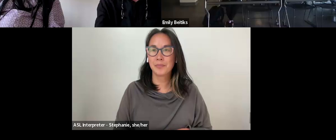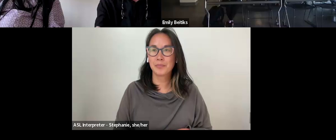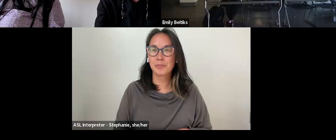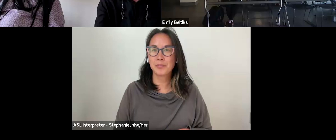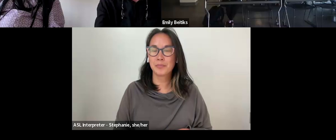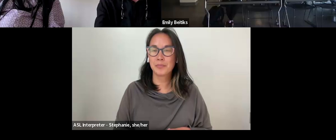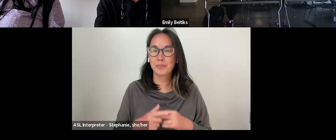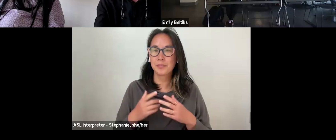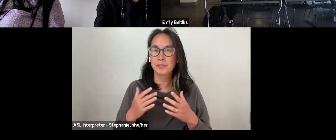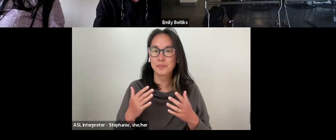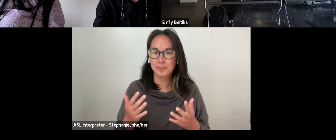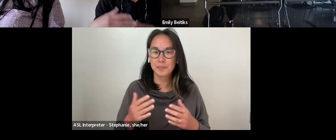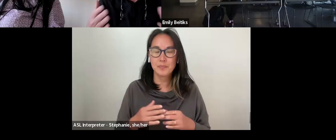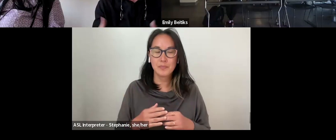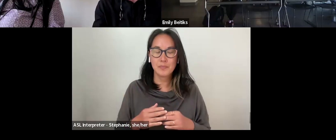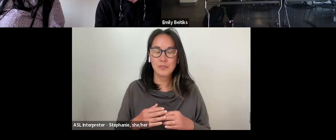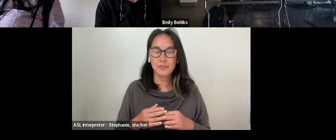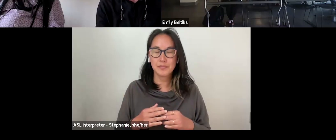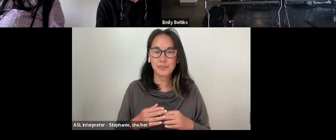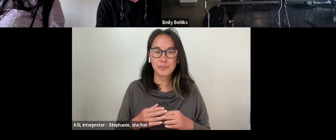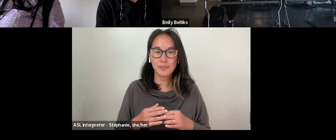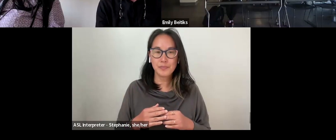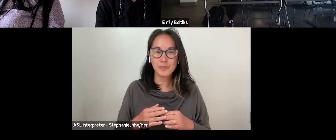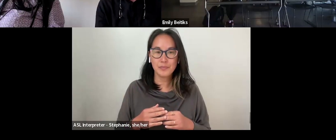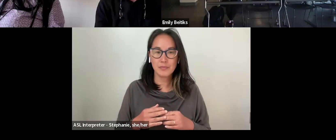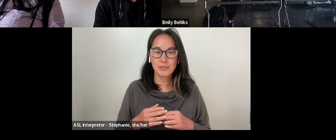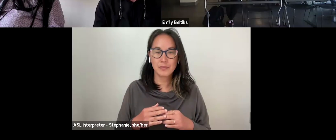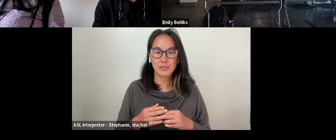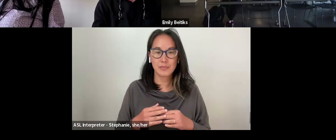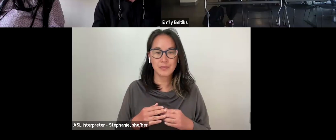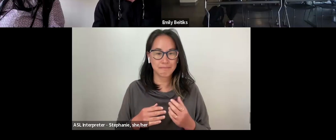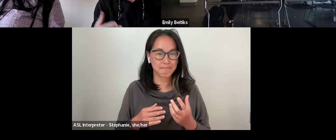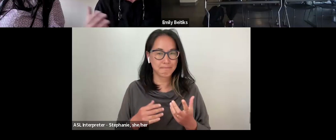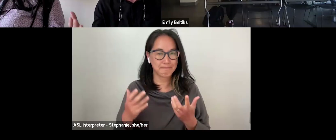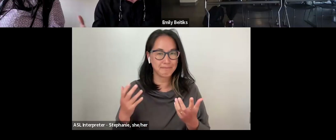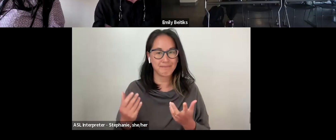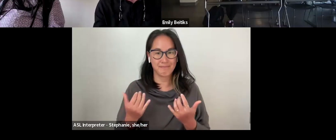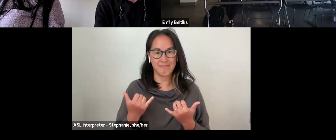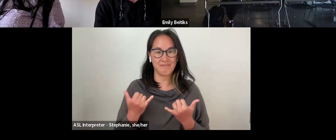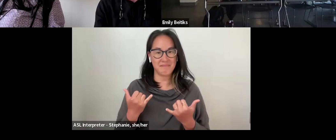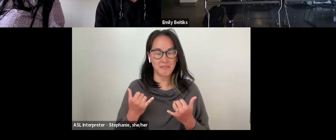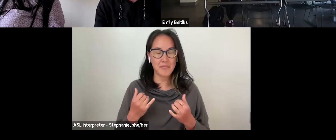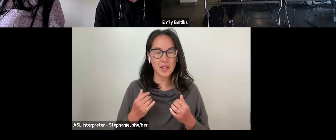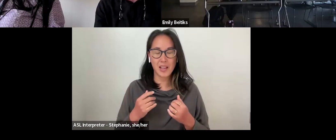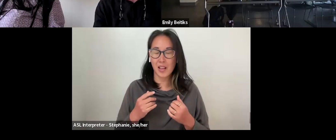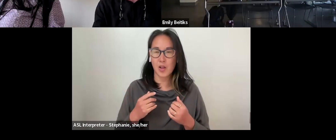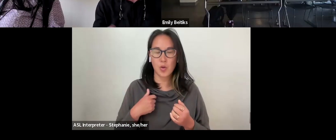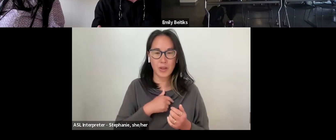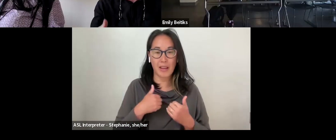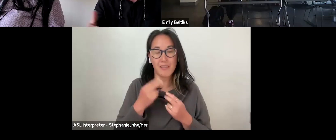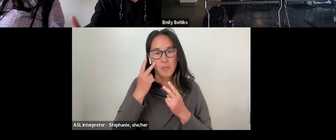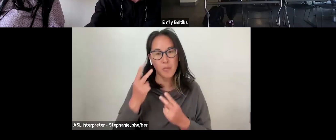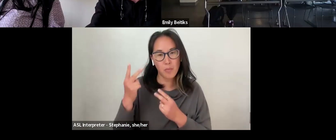You know, in these sort of days of, you know, memorials and which memorials